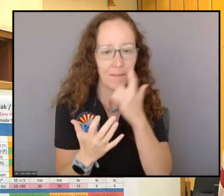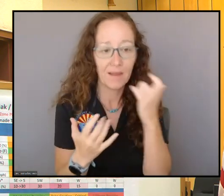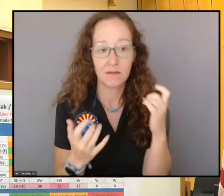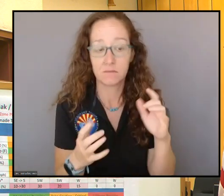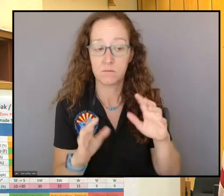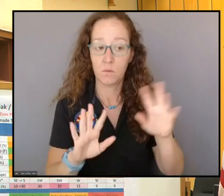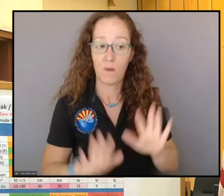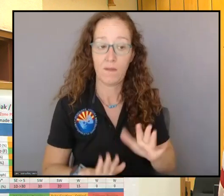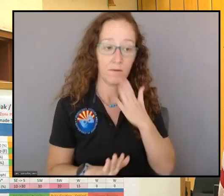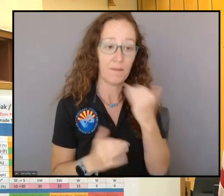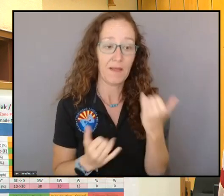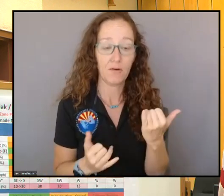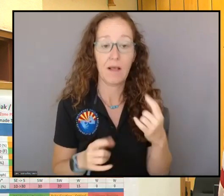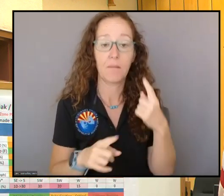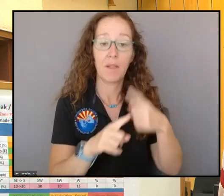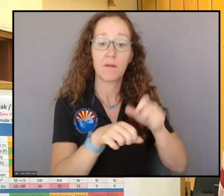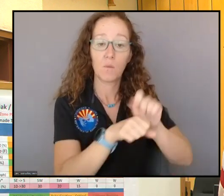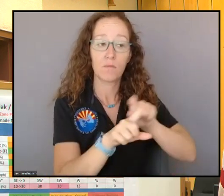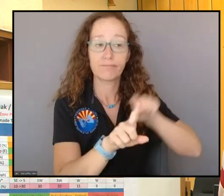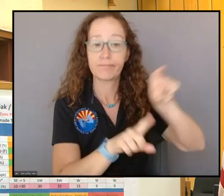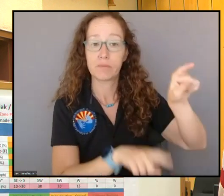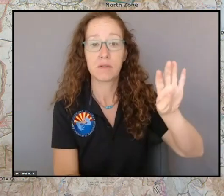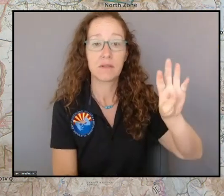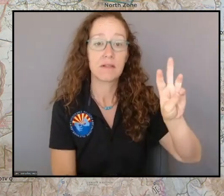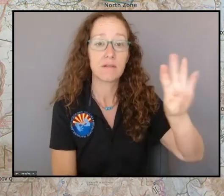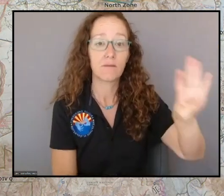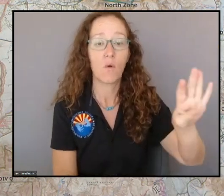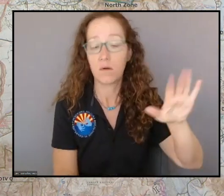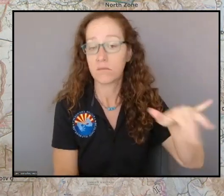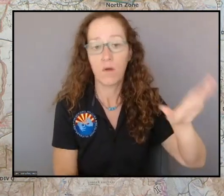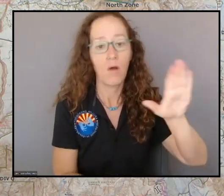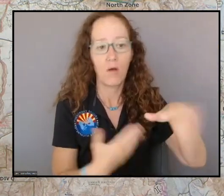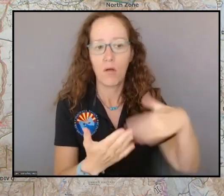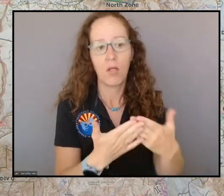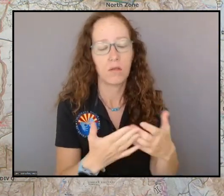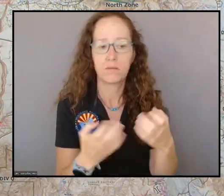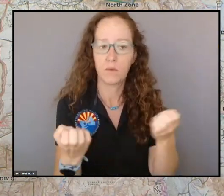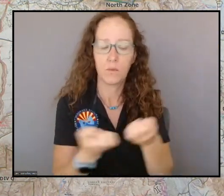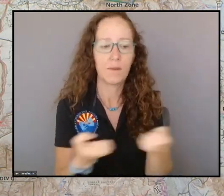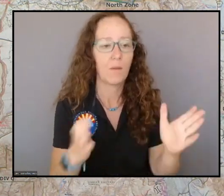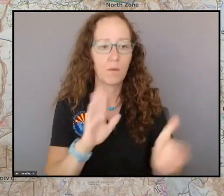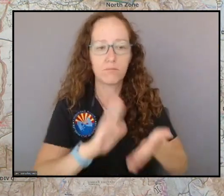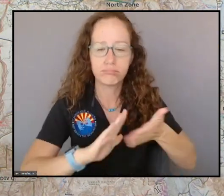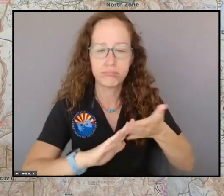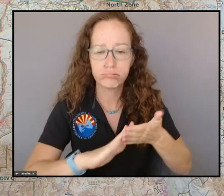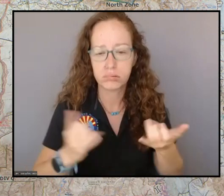will be in full production today. And then finally, we are expecting thunderstorms over the next couple of three days,